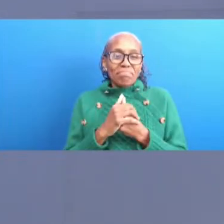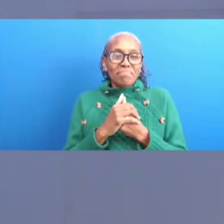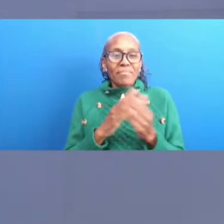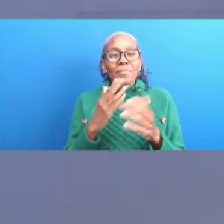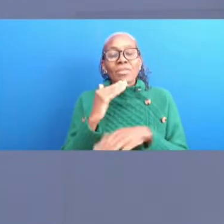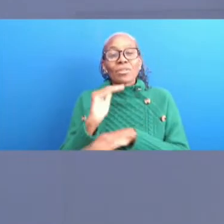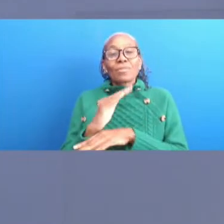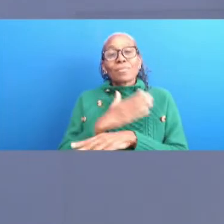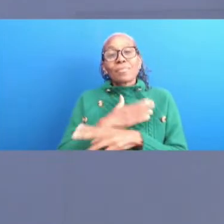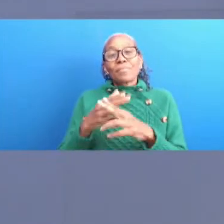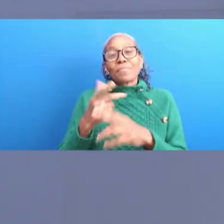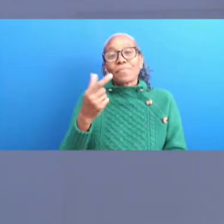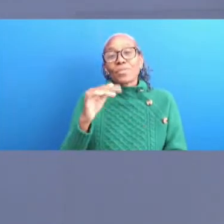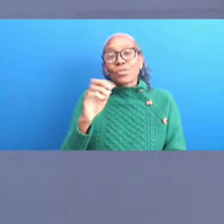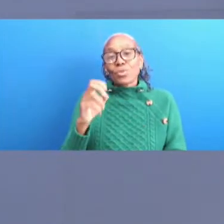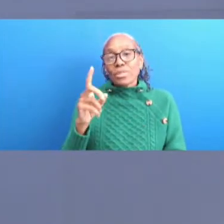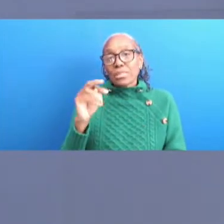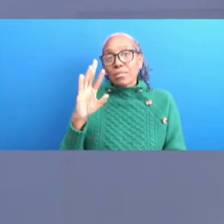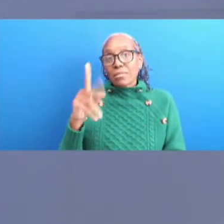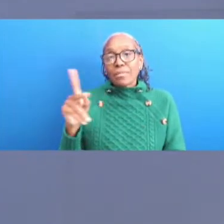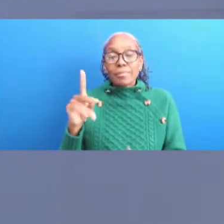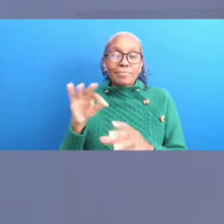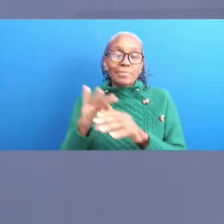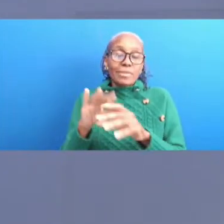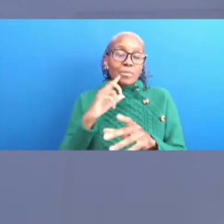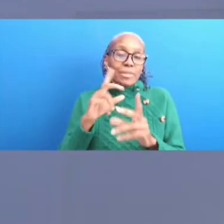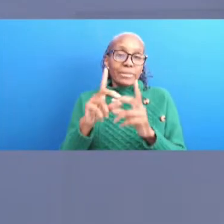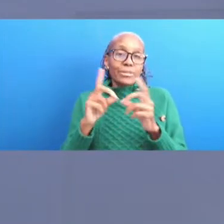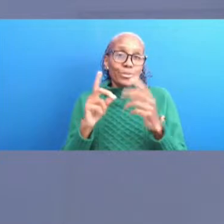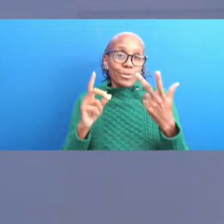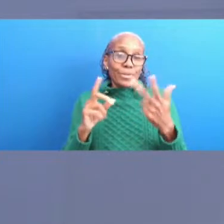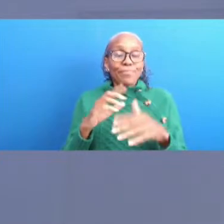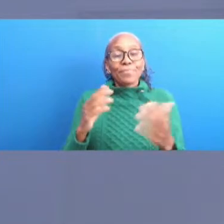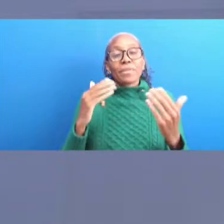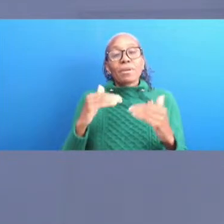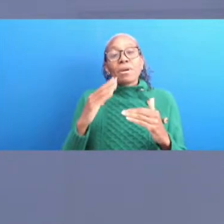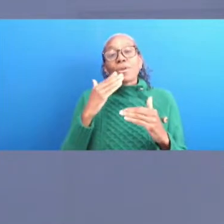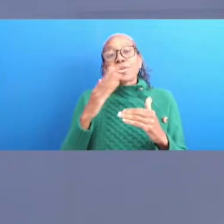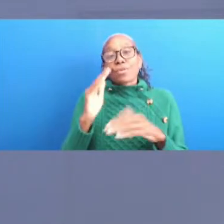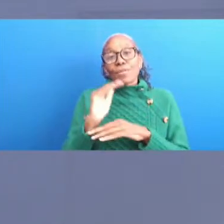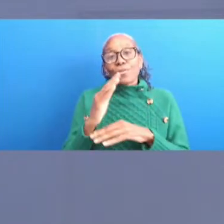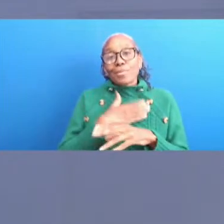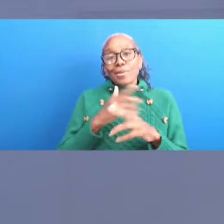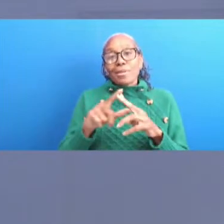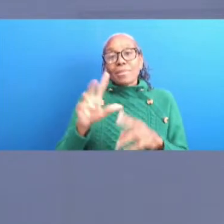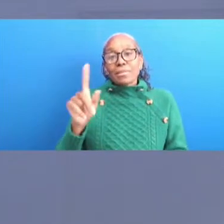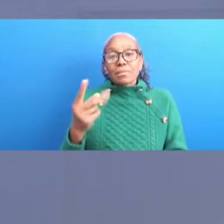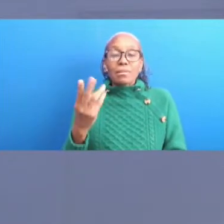I'M LAURA MEYER AND I REPRESENT DISTRICT FIVE. GOOD AFTERNOON.